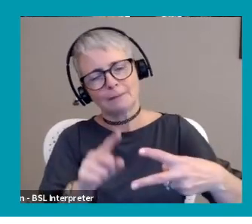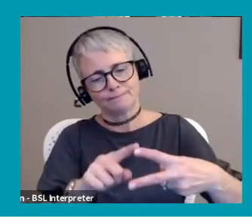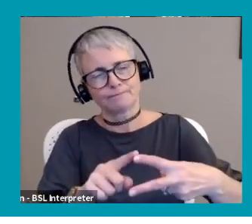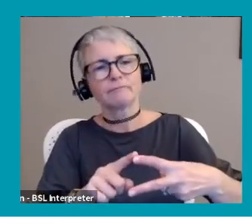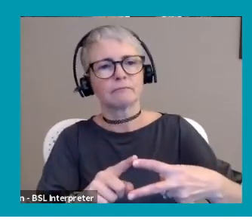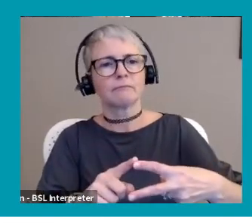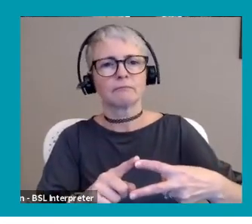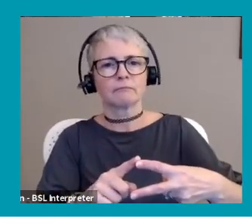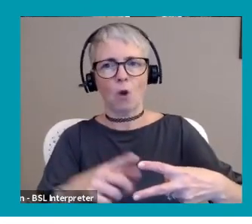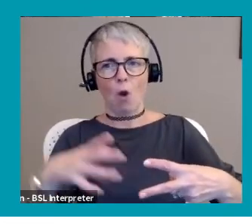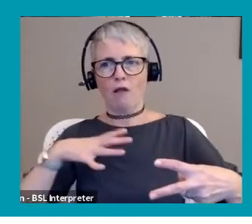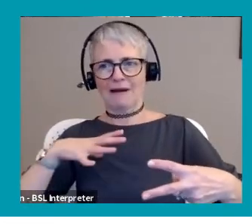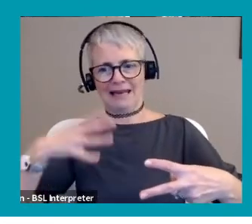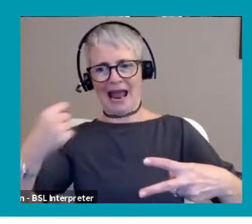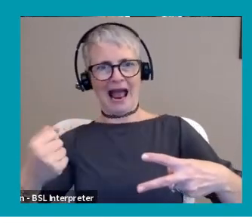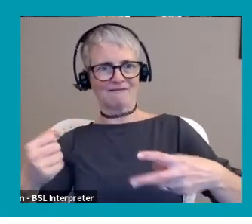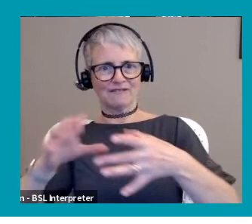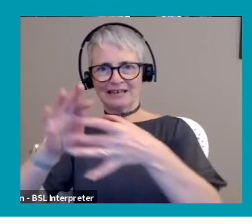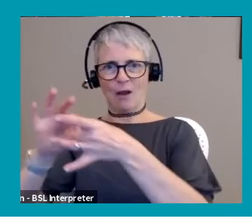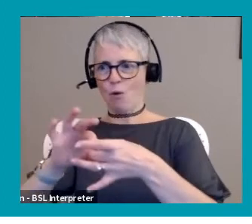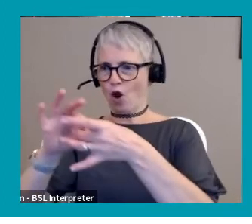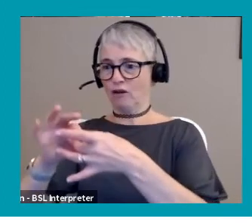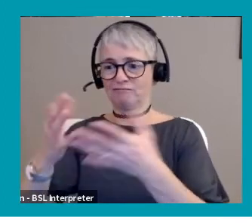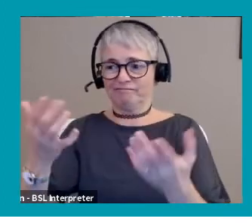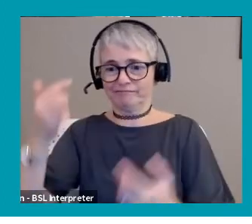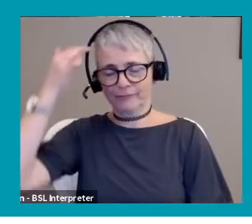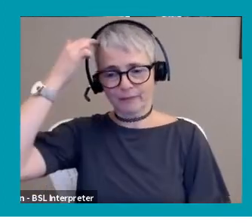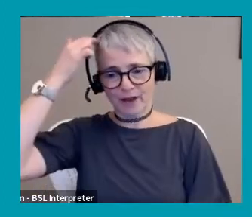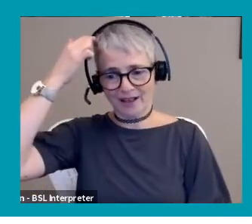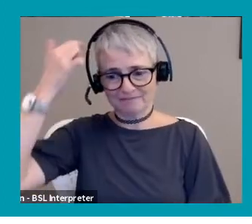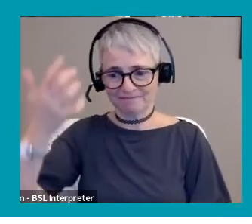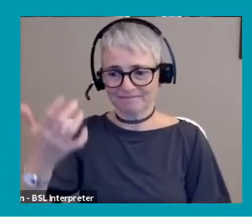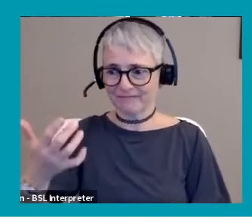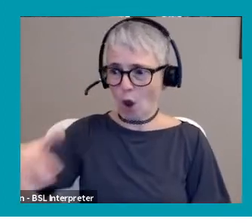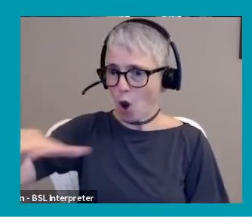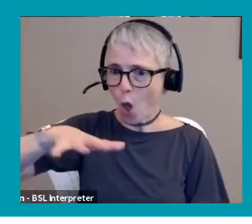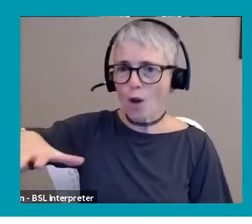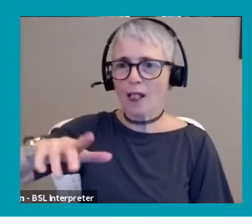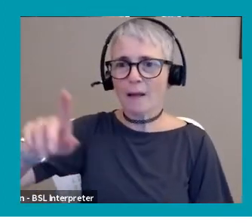So reaching out to your localized network and I mean your family and